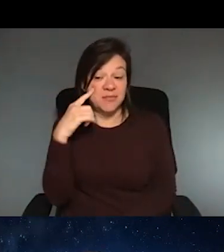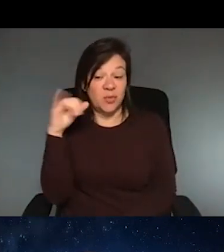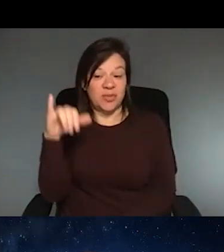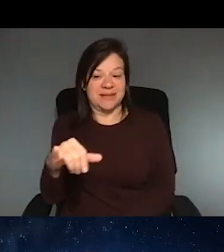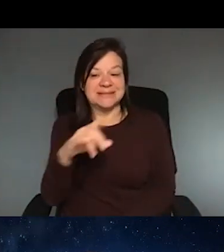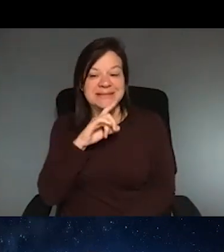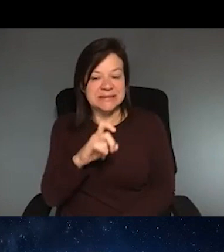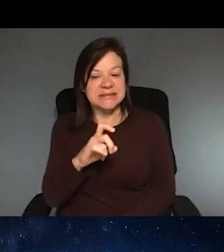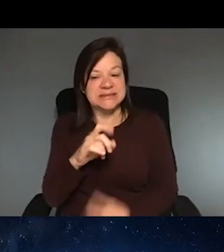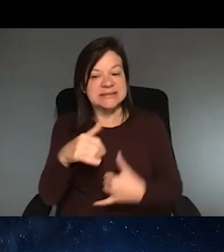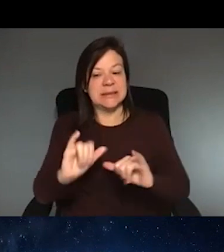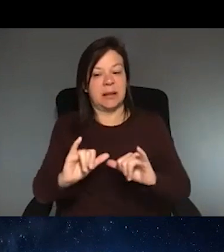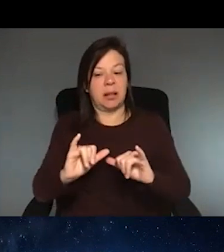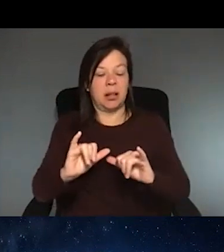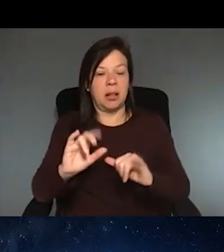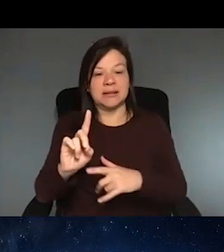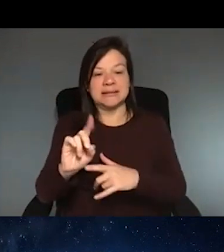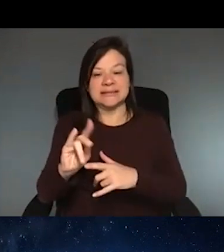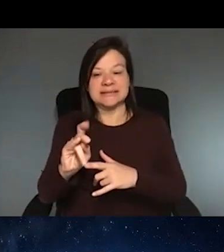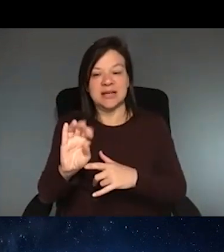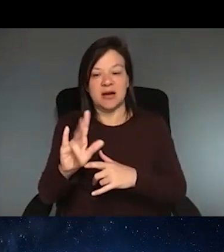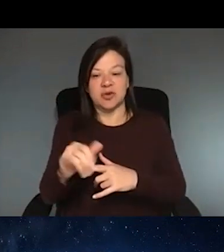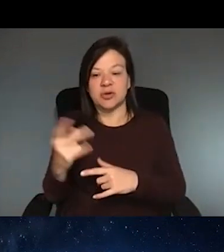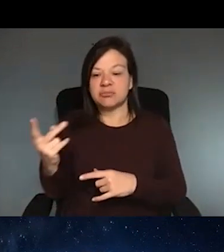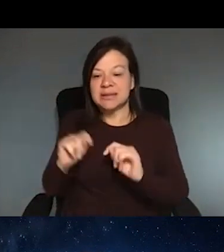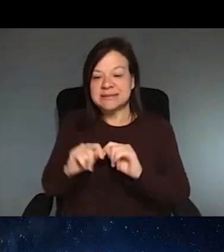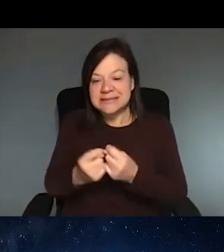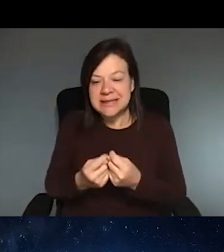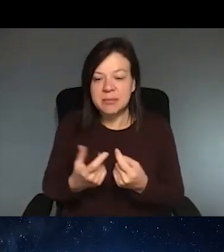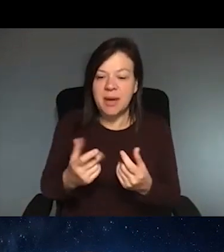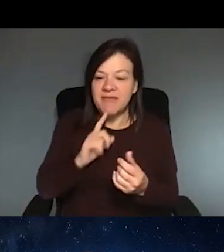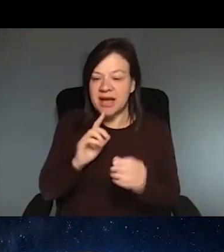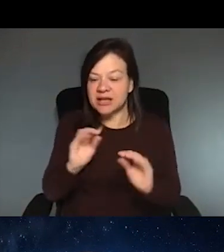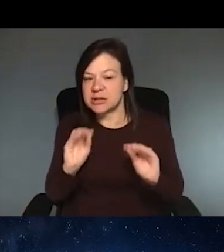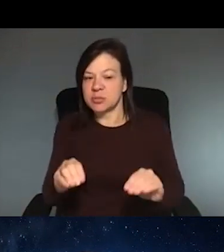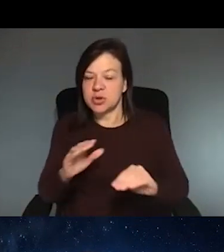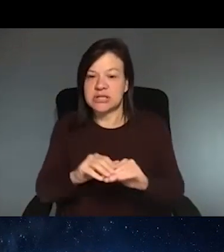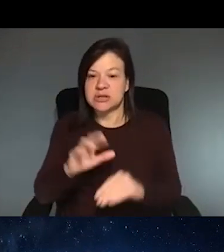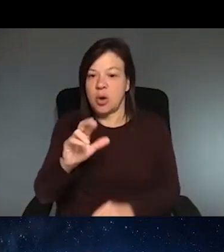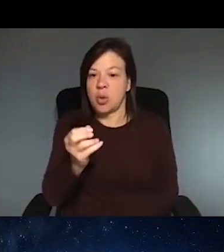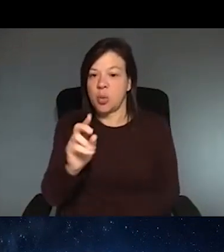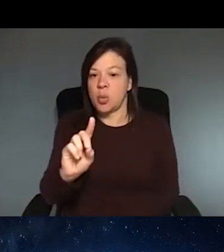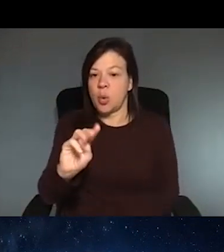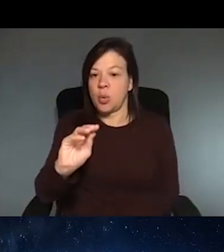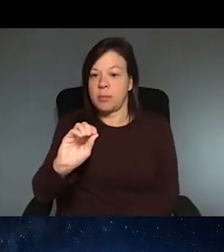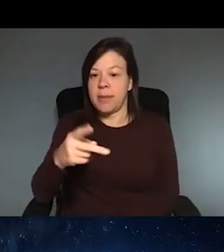MY TEAM AND I HAVE PUT THIS ON OUR ROADMAP SO WE ARE